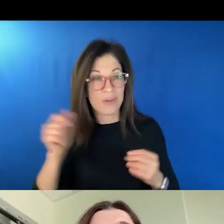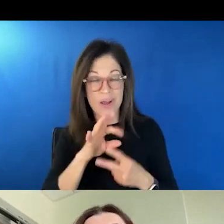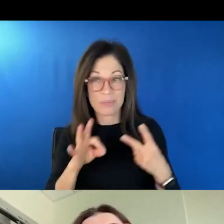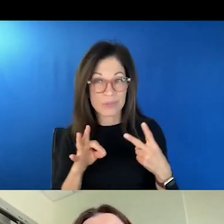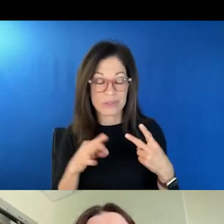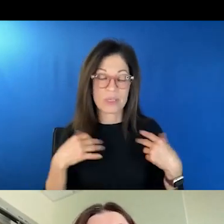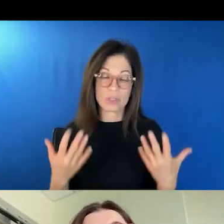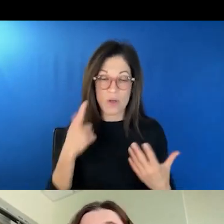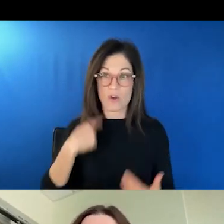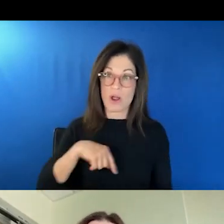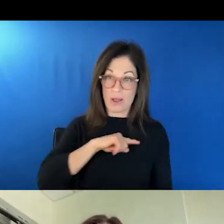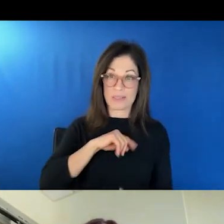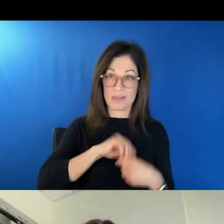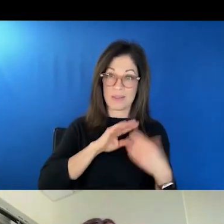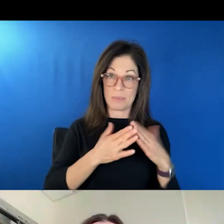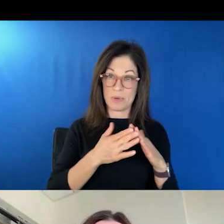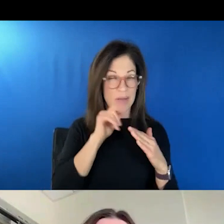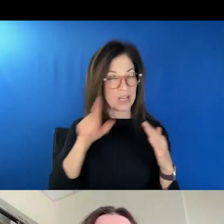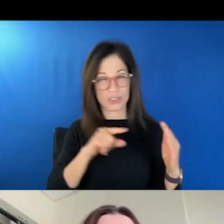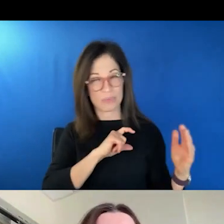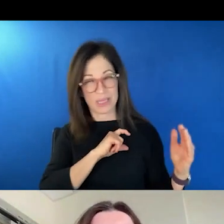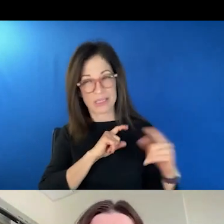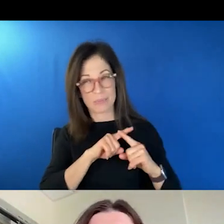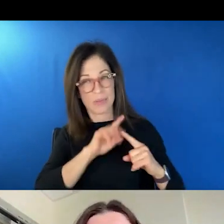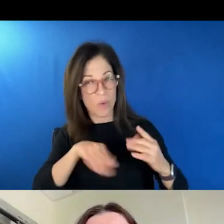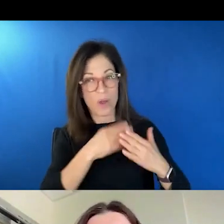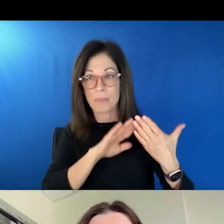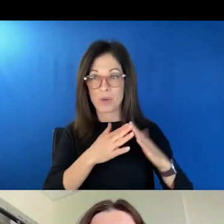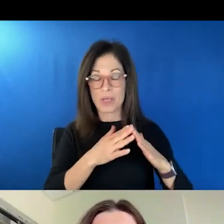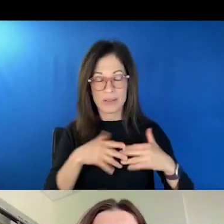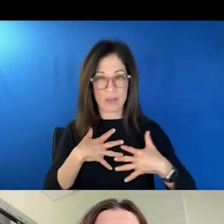FOR US, IN THE COMMUNITY, THIS IS A GUT CHECK MOMENT FOR US. WE